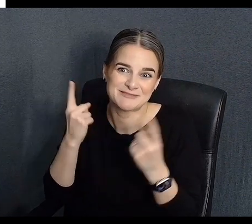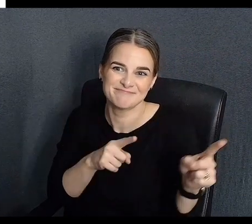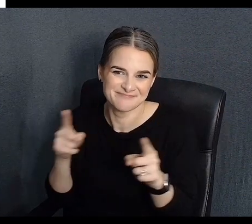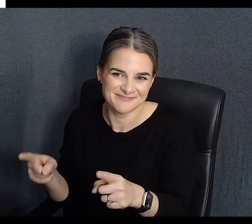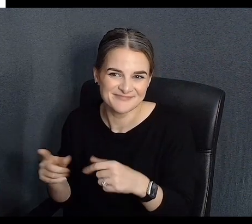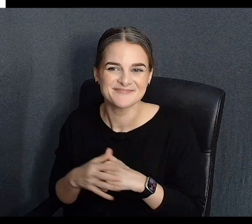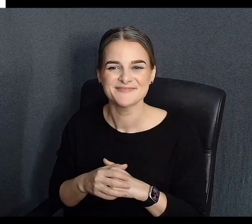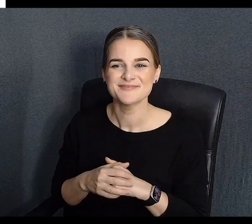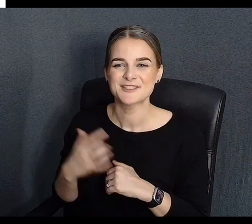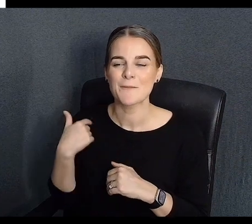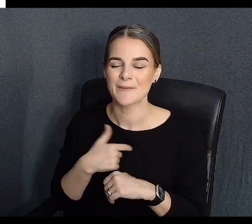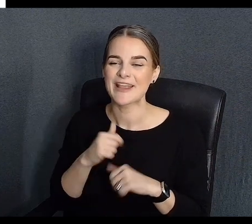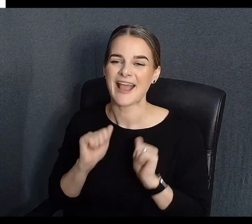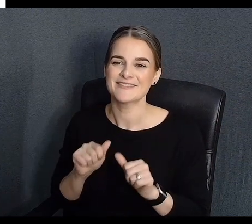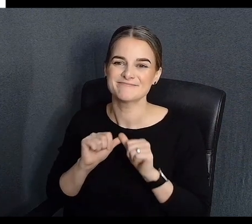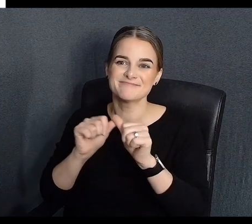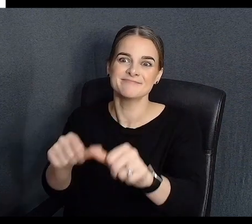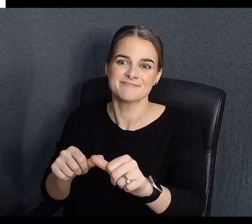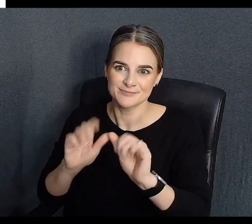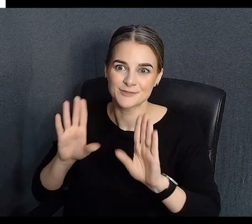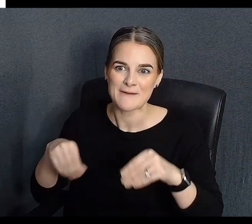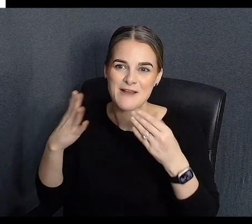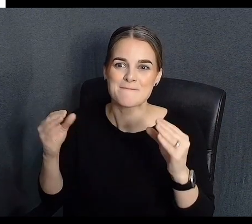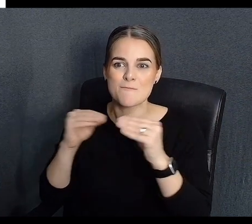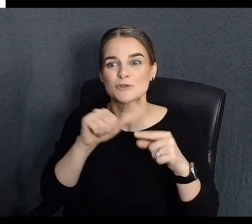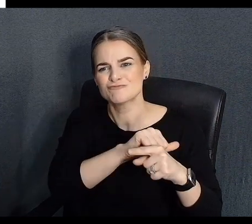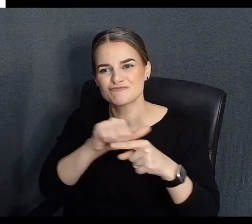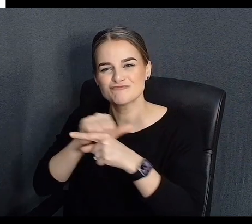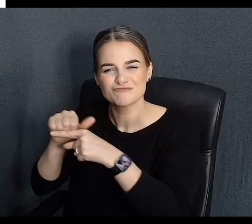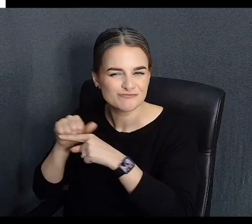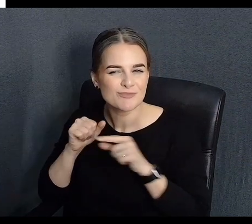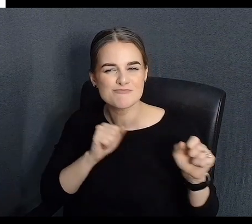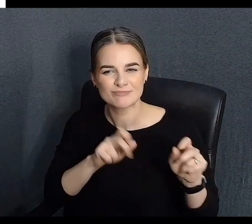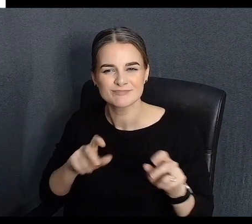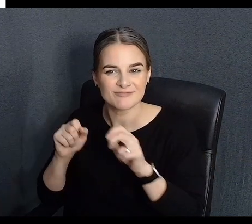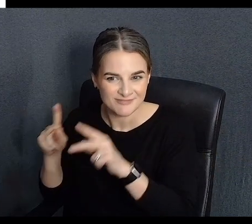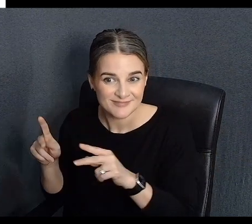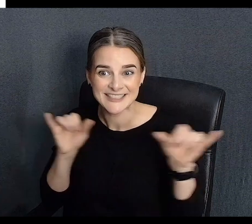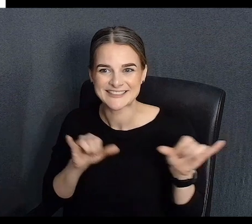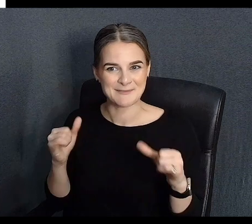so that we can continue to provide training opportunities like this, and making sure that we're sharing the information